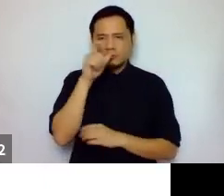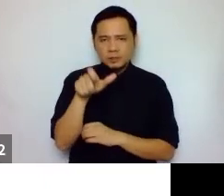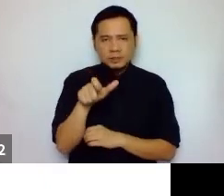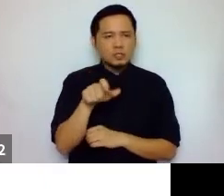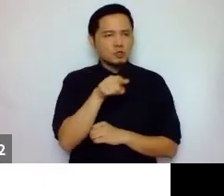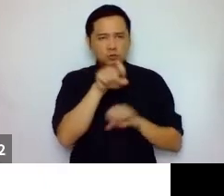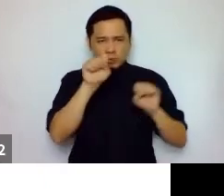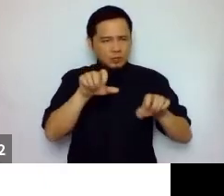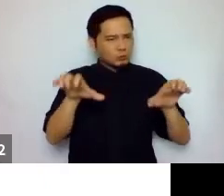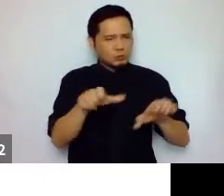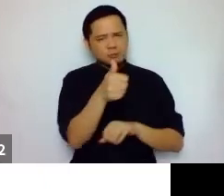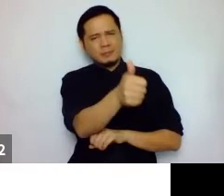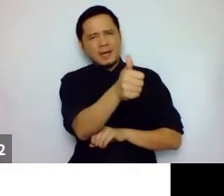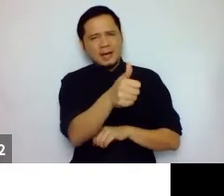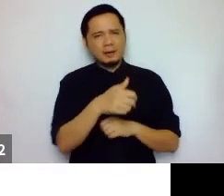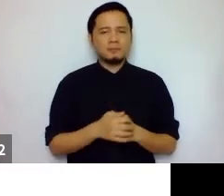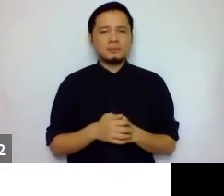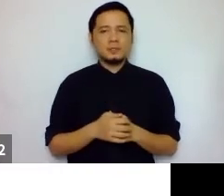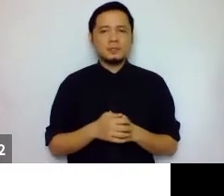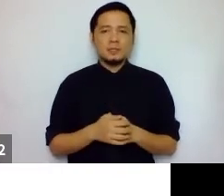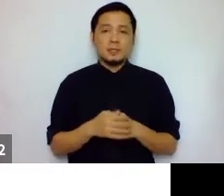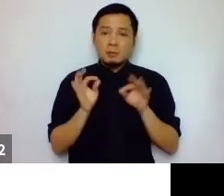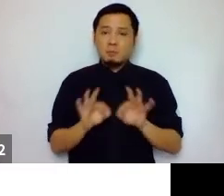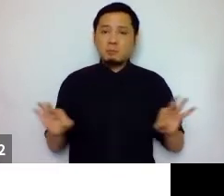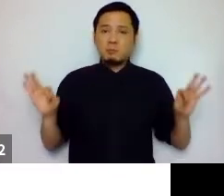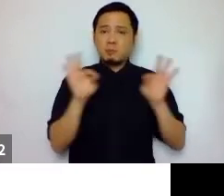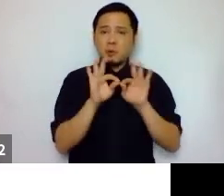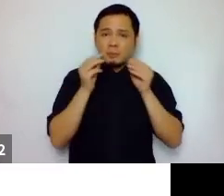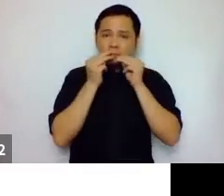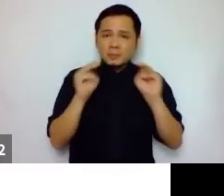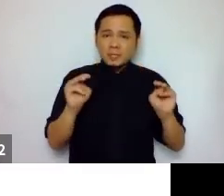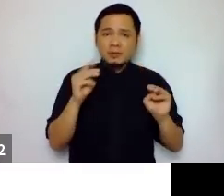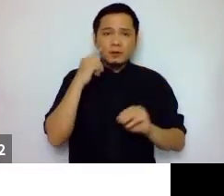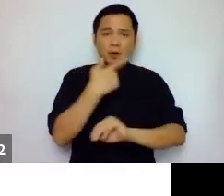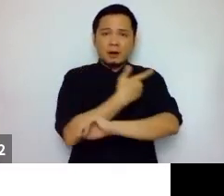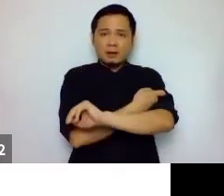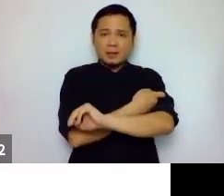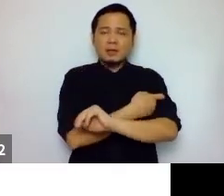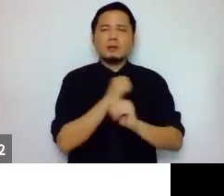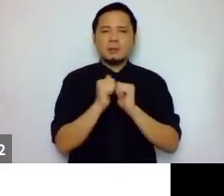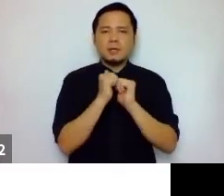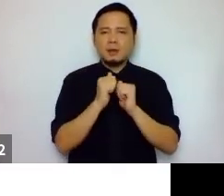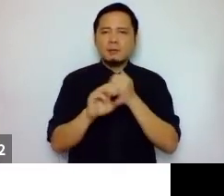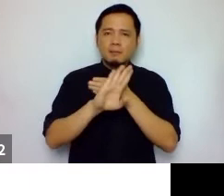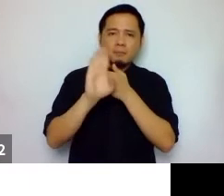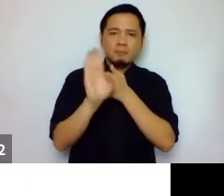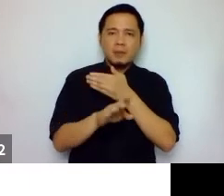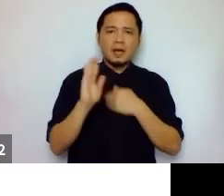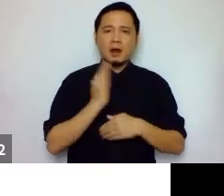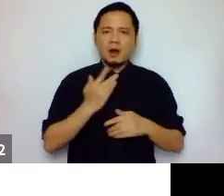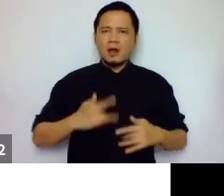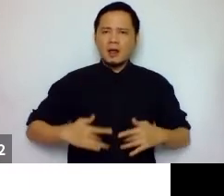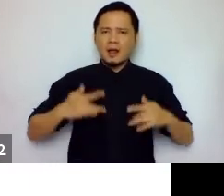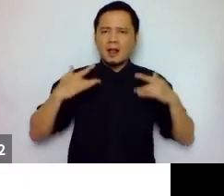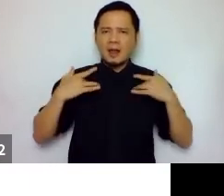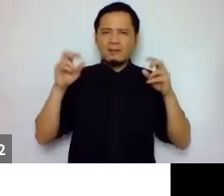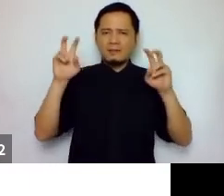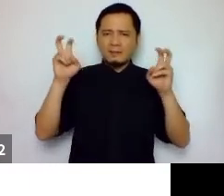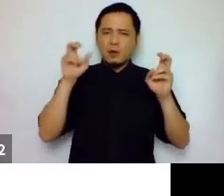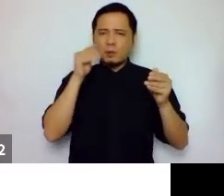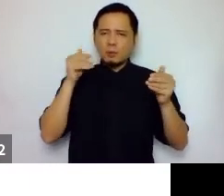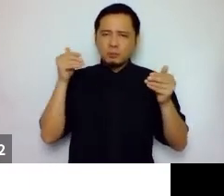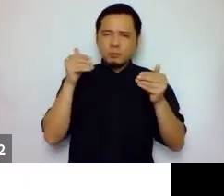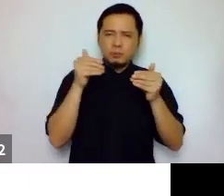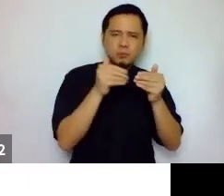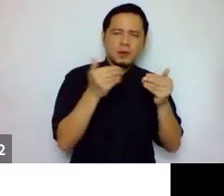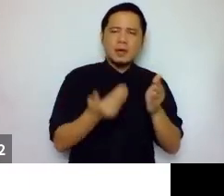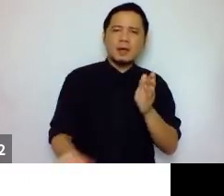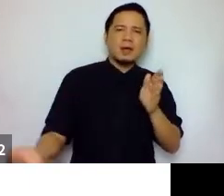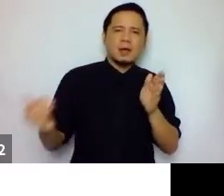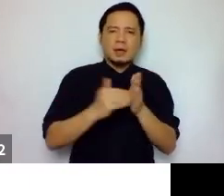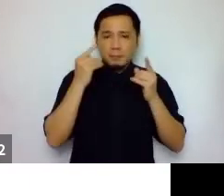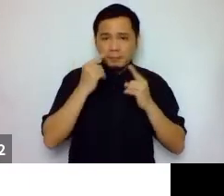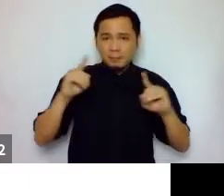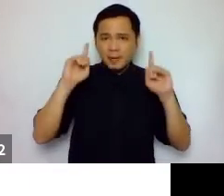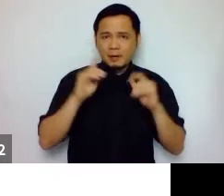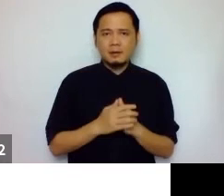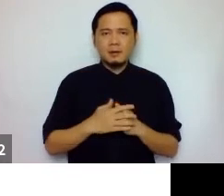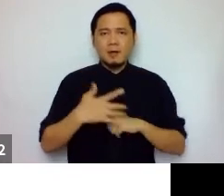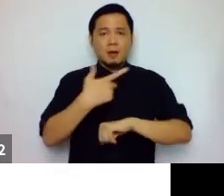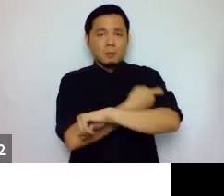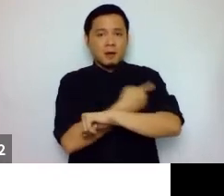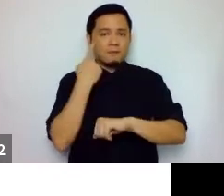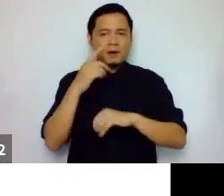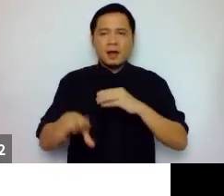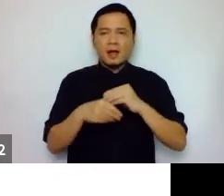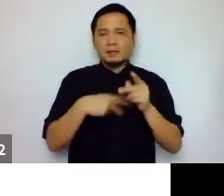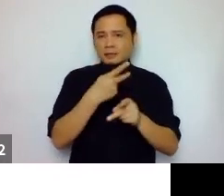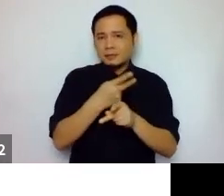Our key message is “now that there is added protection from the vaccine, the return of the lifestyle we are dreaming for is close. Vaccines for Dagdag Ingat. Angat Tayong Lahat.”